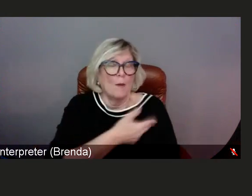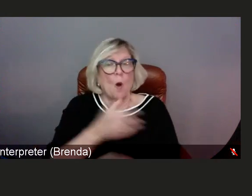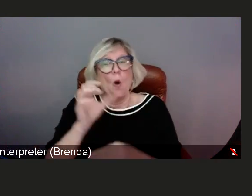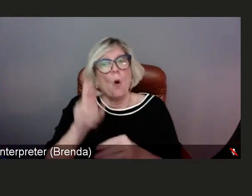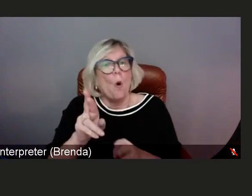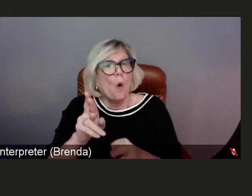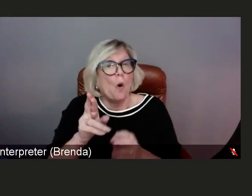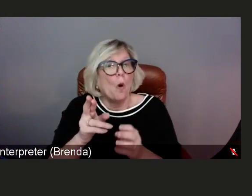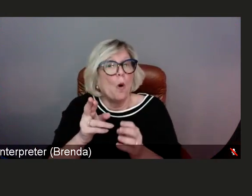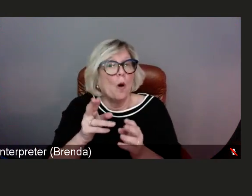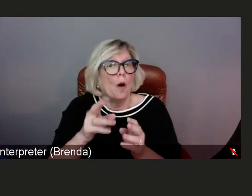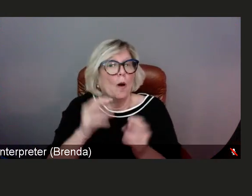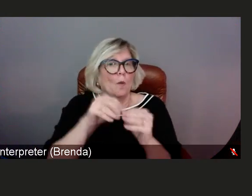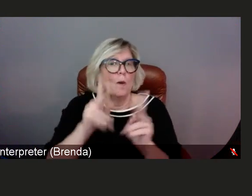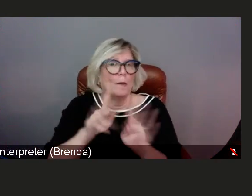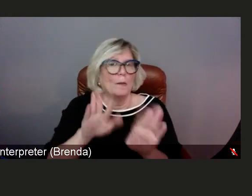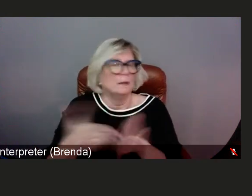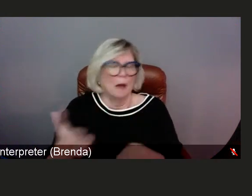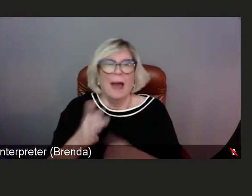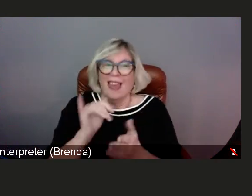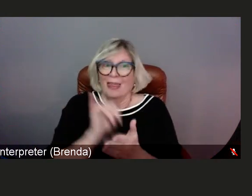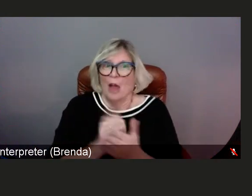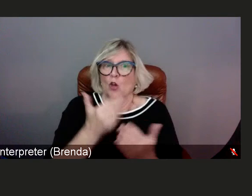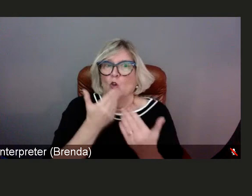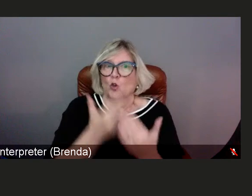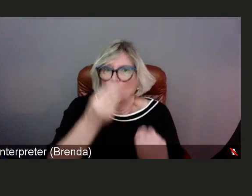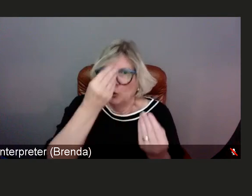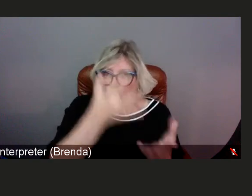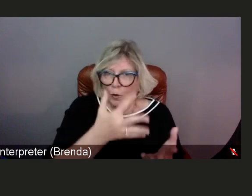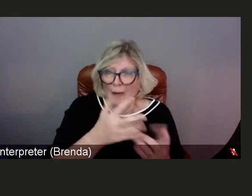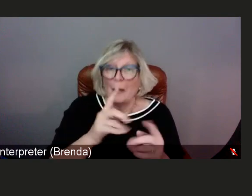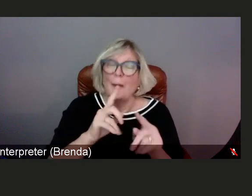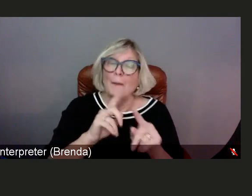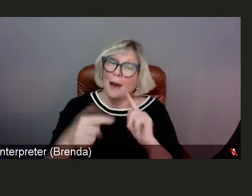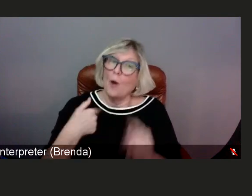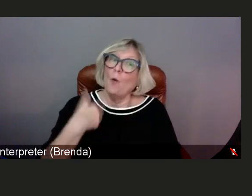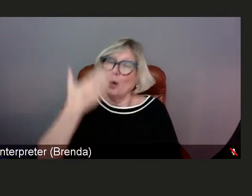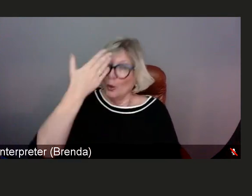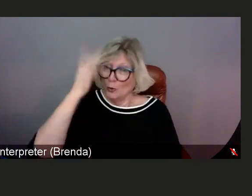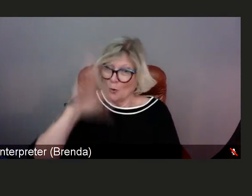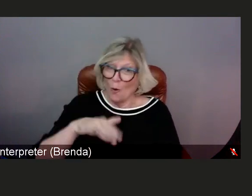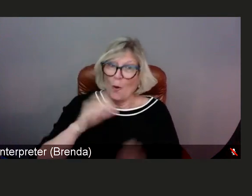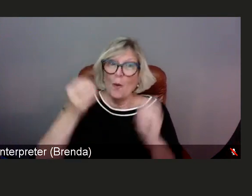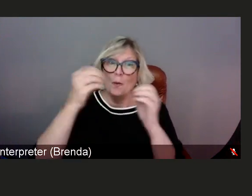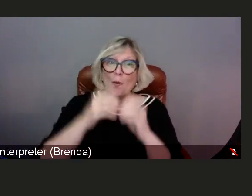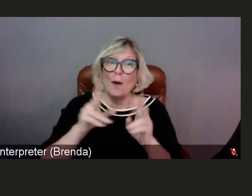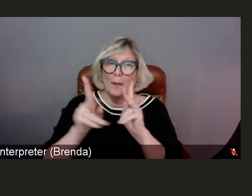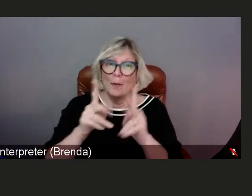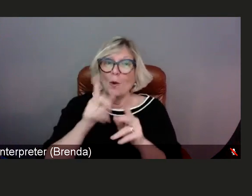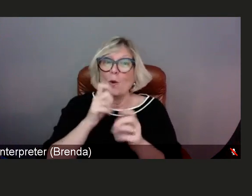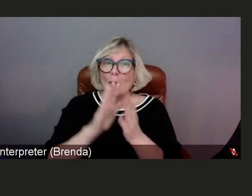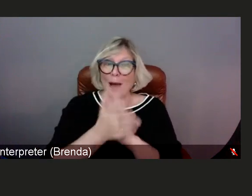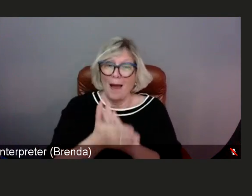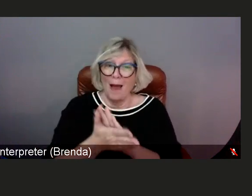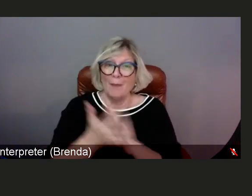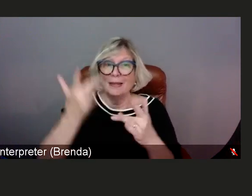But we do know that the more people who become infected, which is what these strains do, does increase the chance